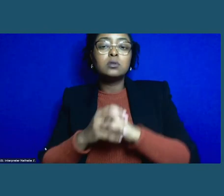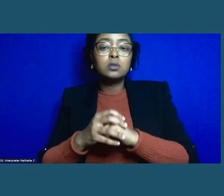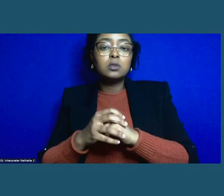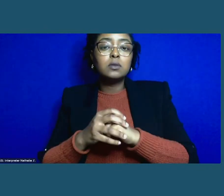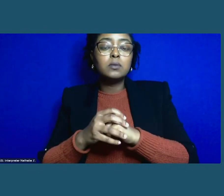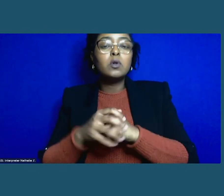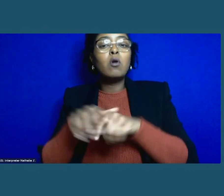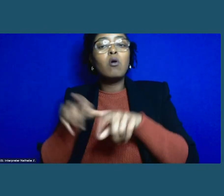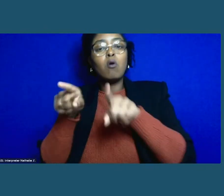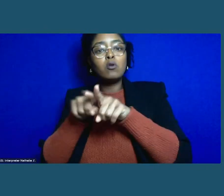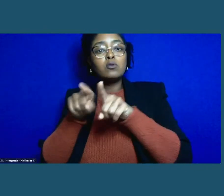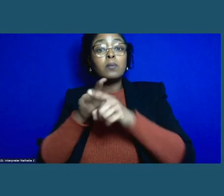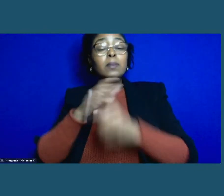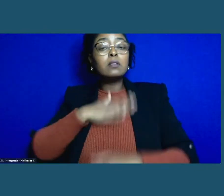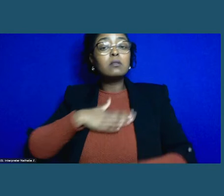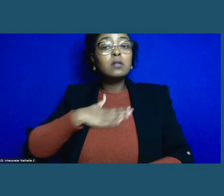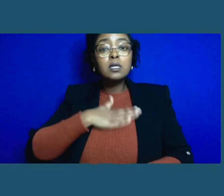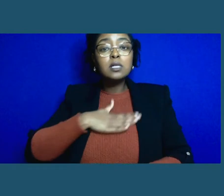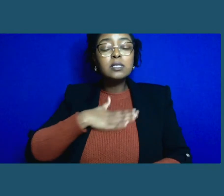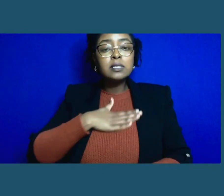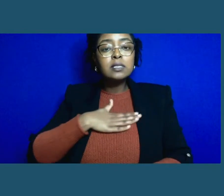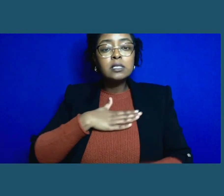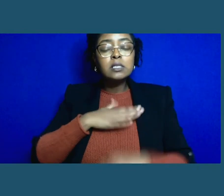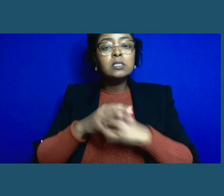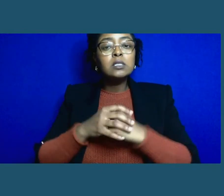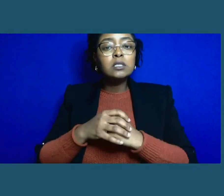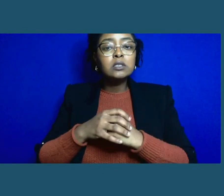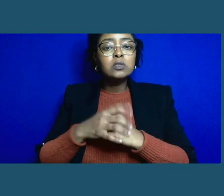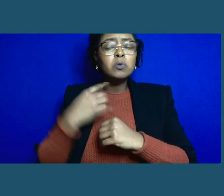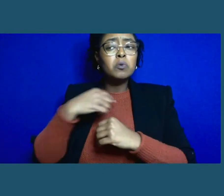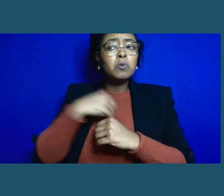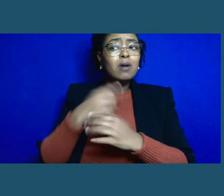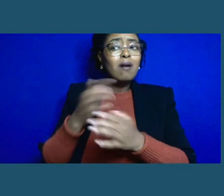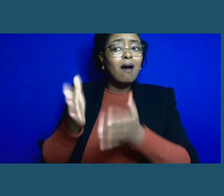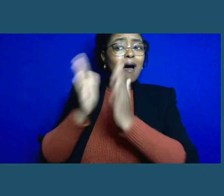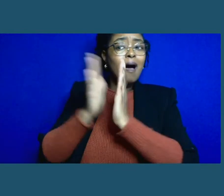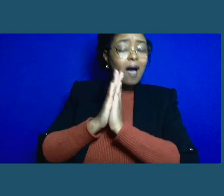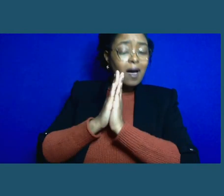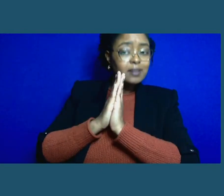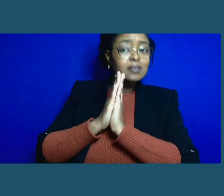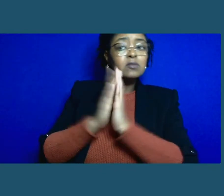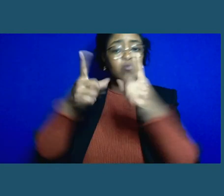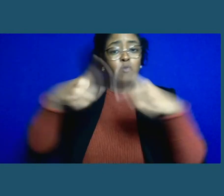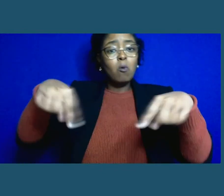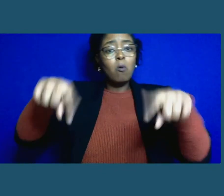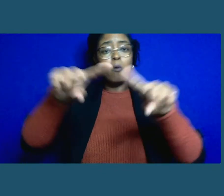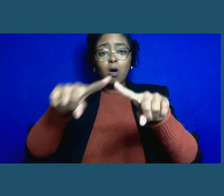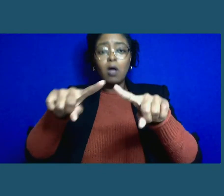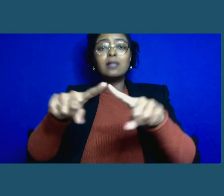conversation with that Uh, In